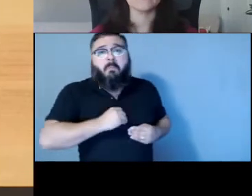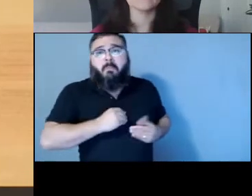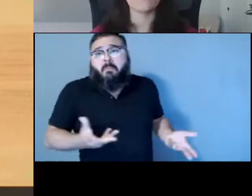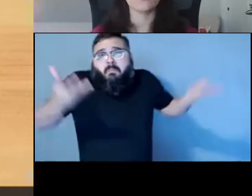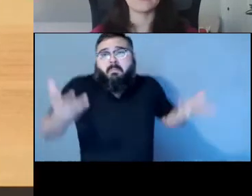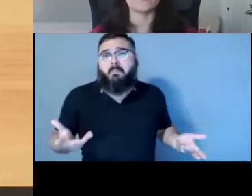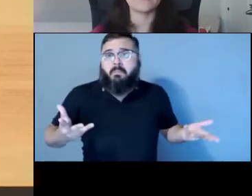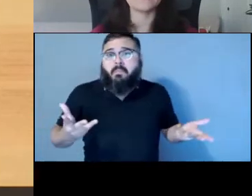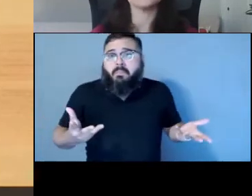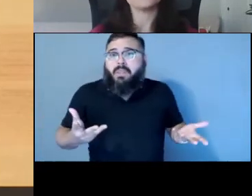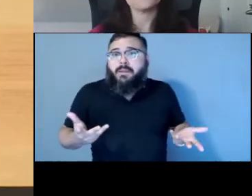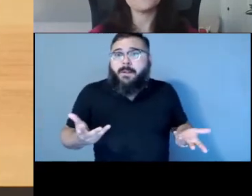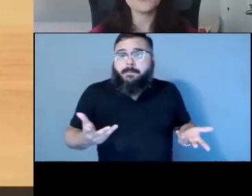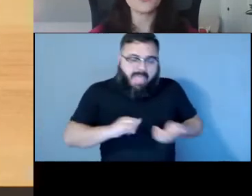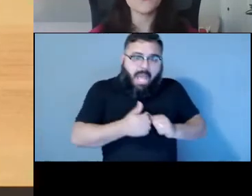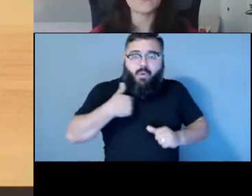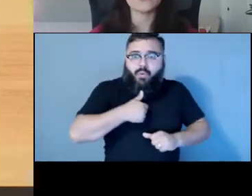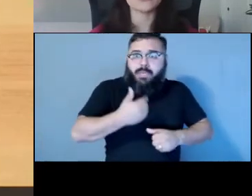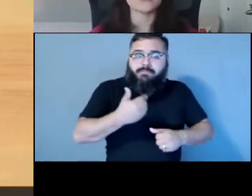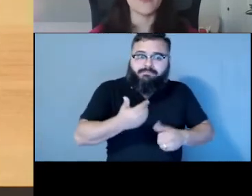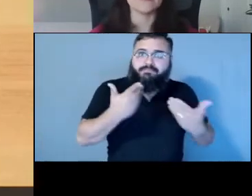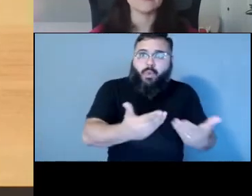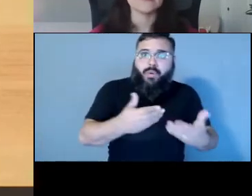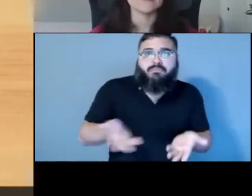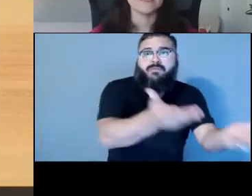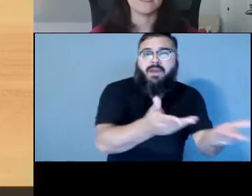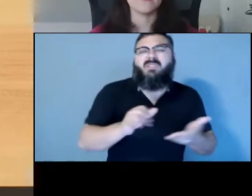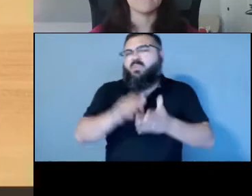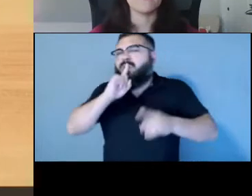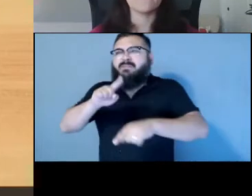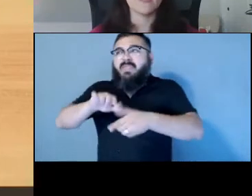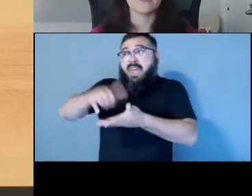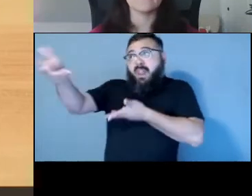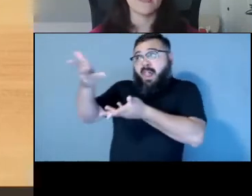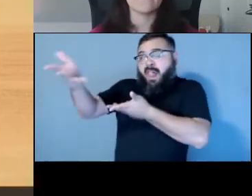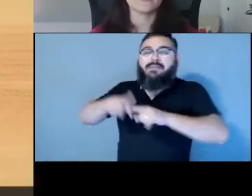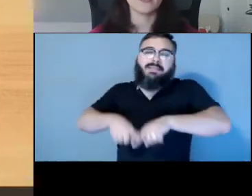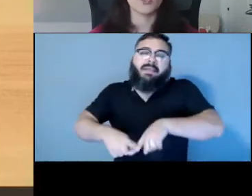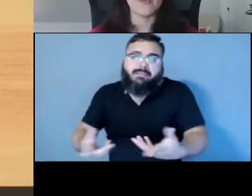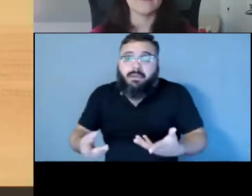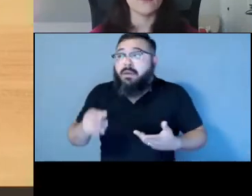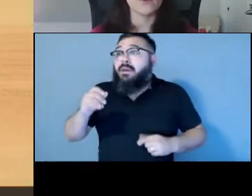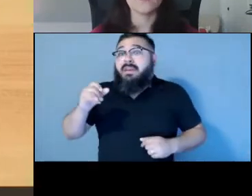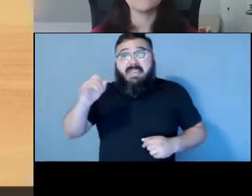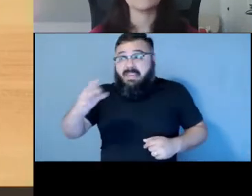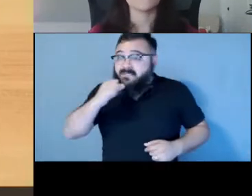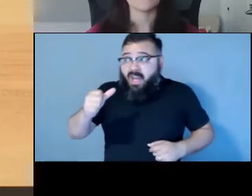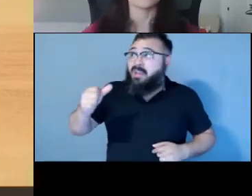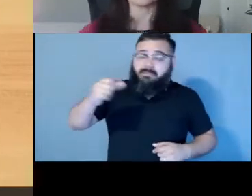here's how we're gonna implement it. So that really just depends, but if not, then they have to kinda go back and forth.